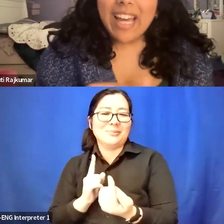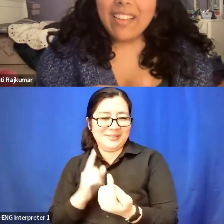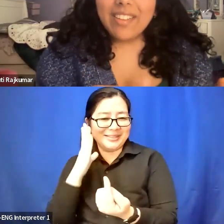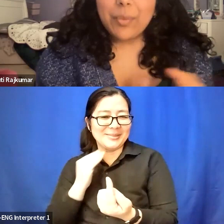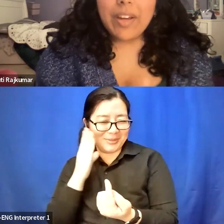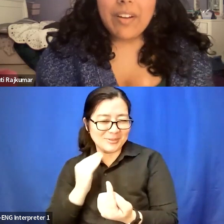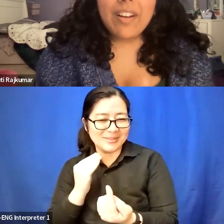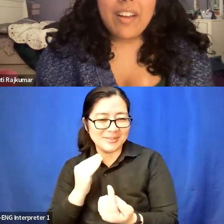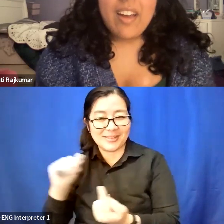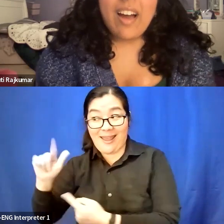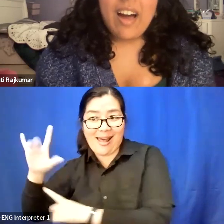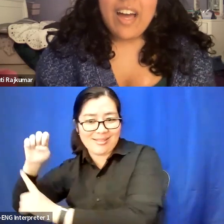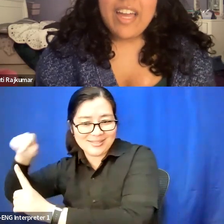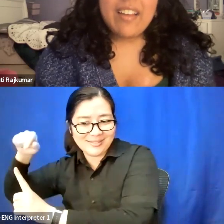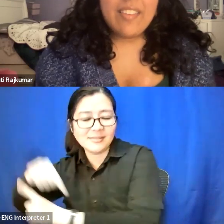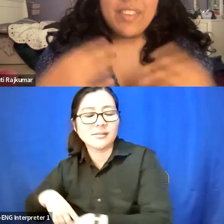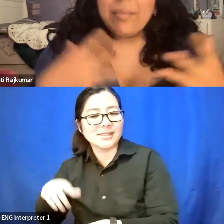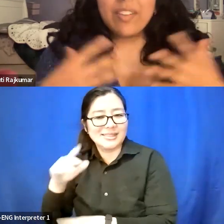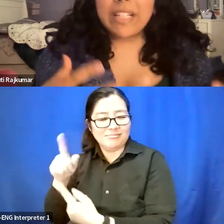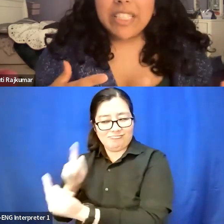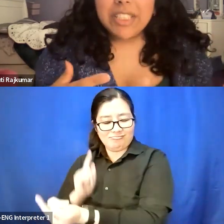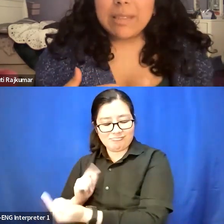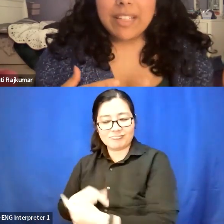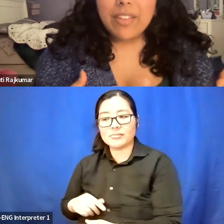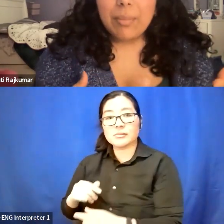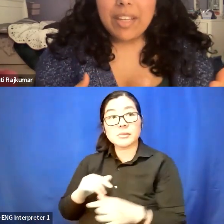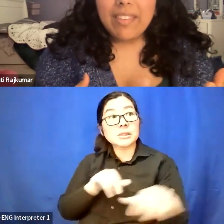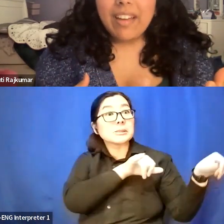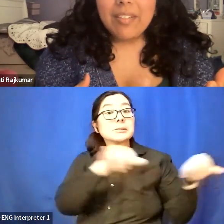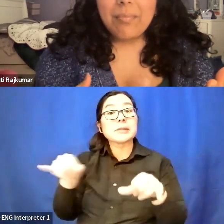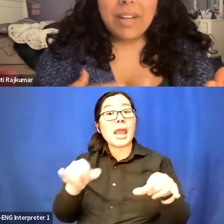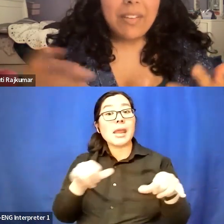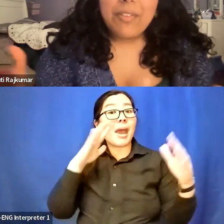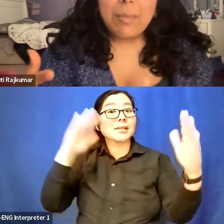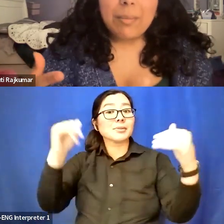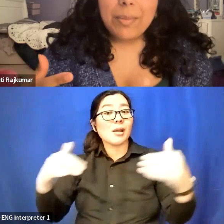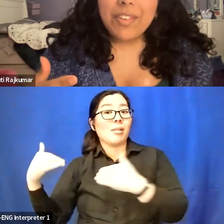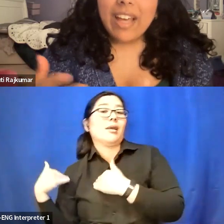to Alice where I had the same expectations placed on me that my other family members had.